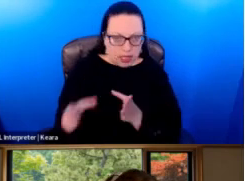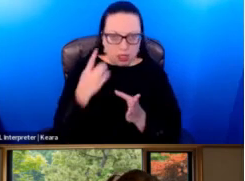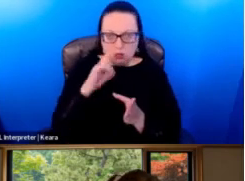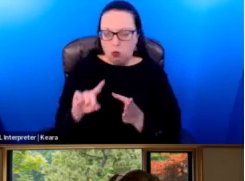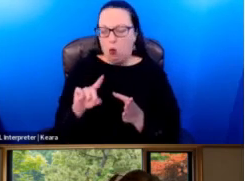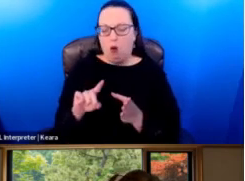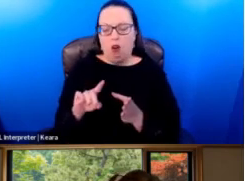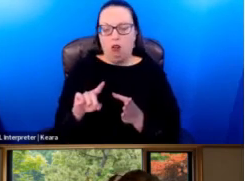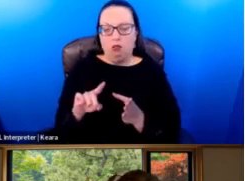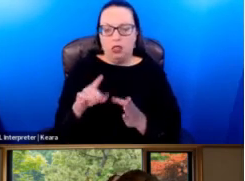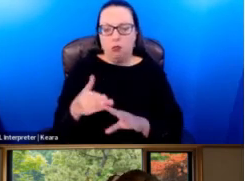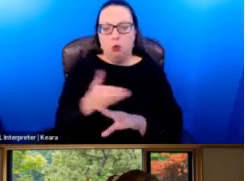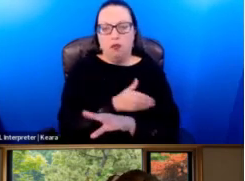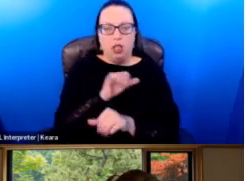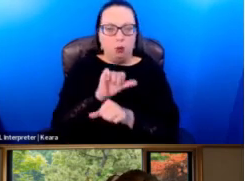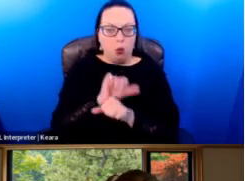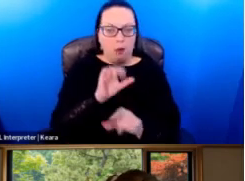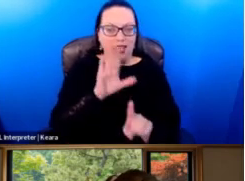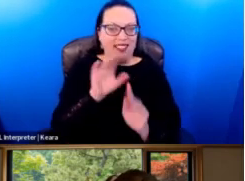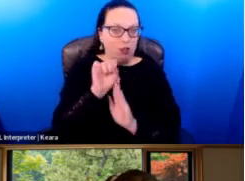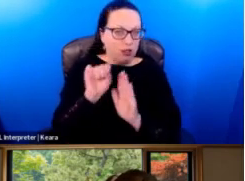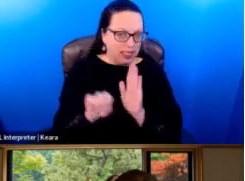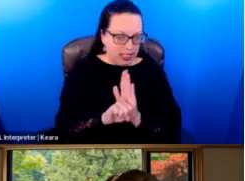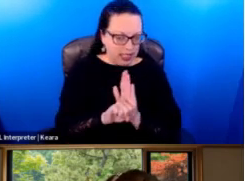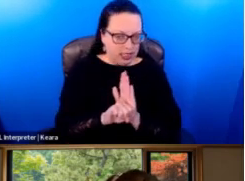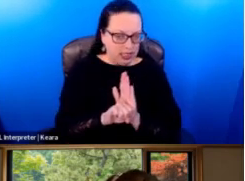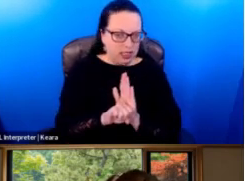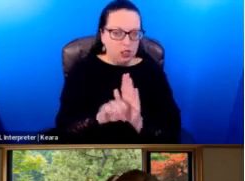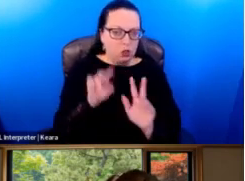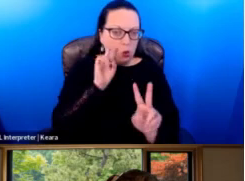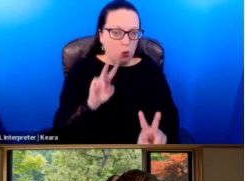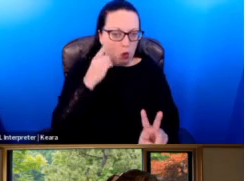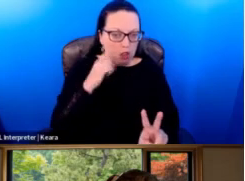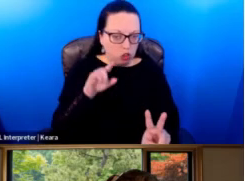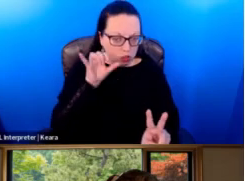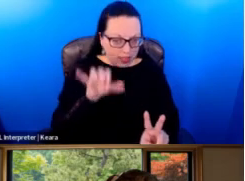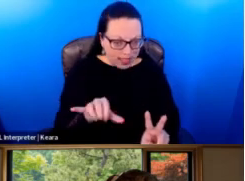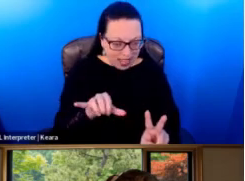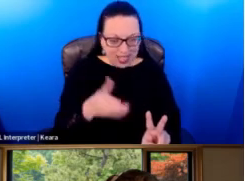employment in their state. So please keep your eyes be on the lookout, this announcement will